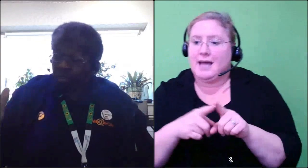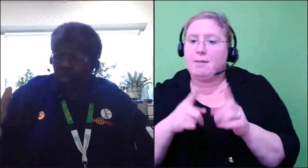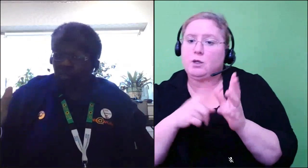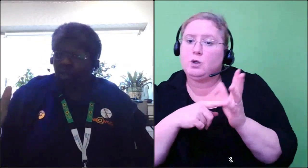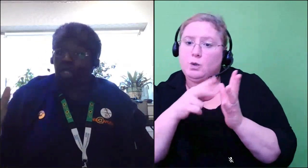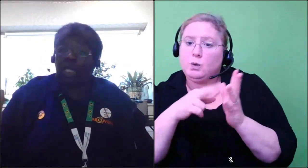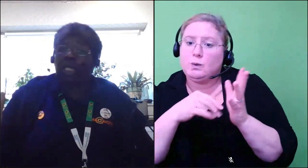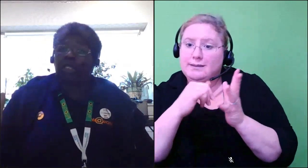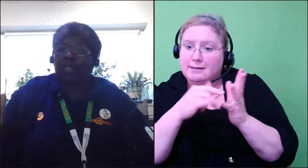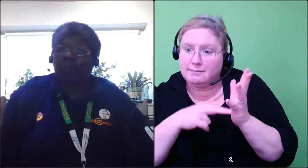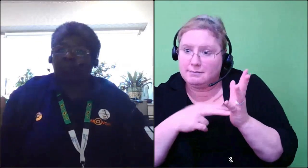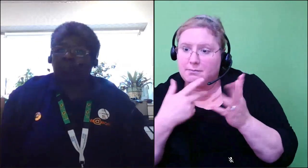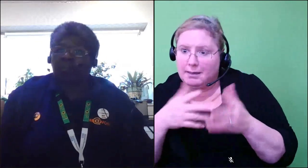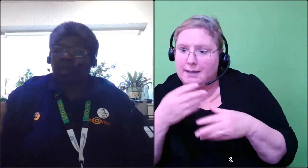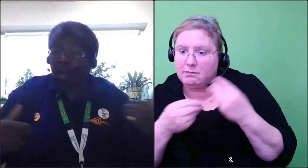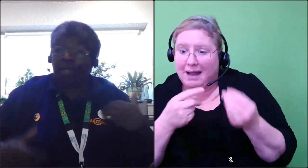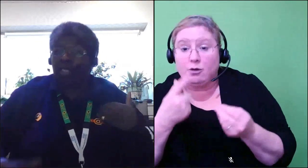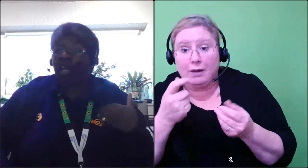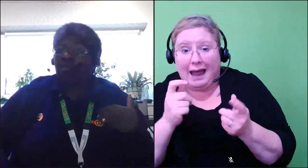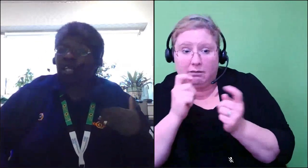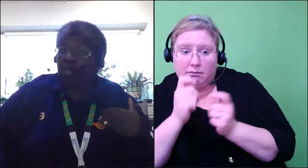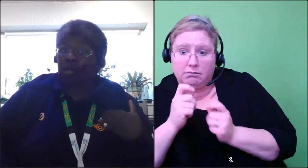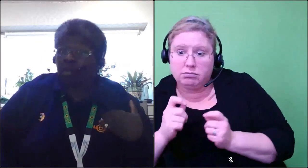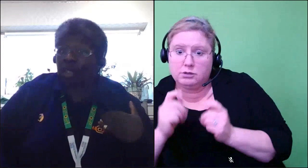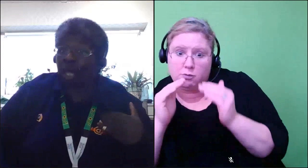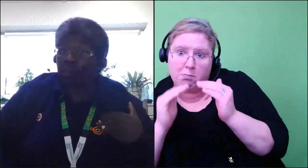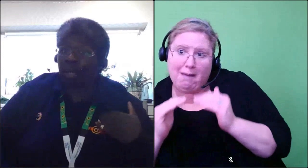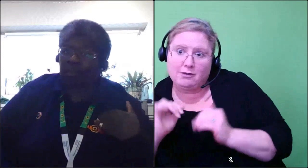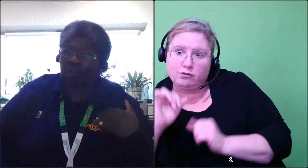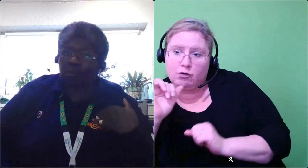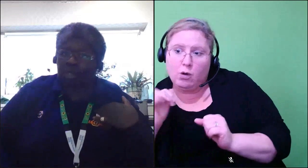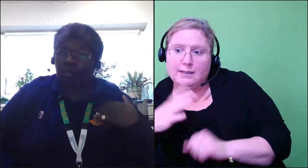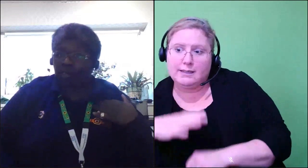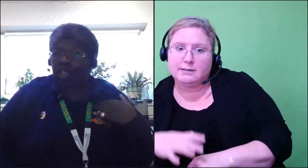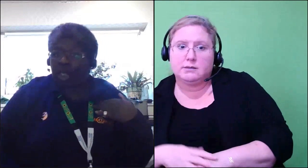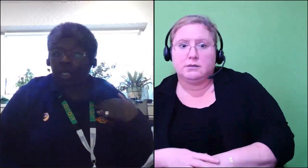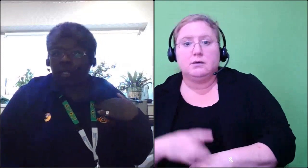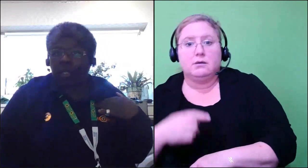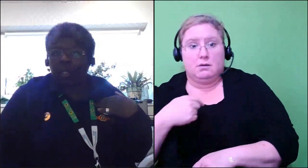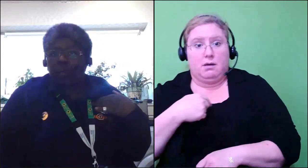it to your own leads. I myself ended up using that passport myself this year.